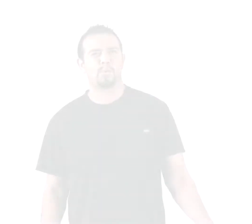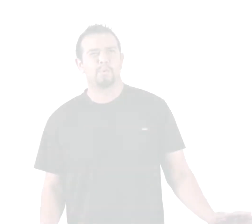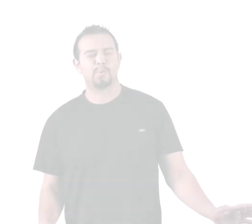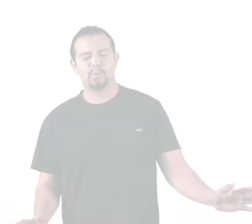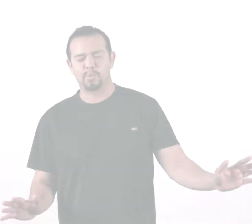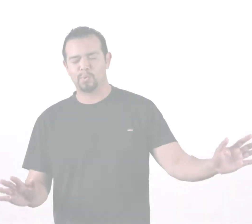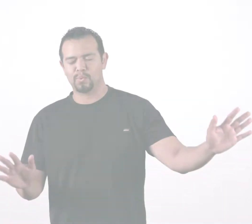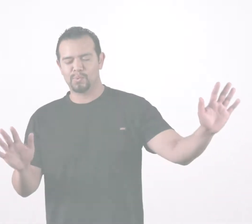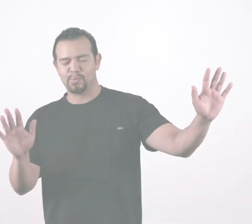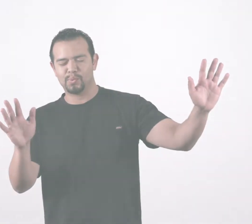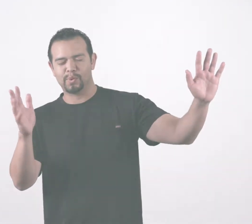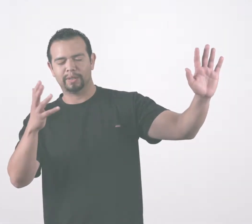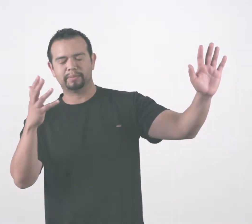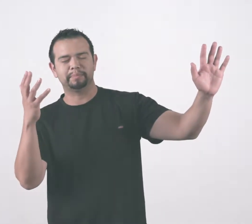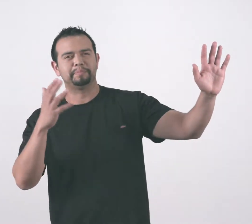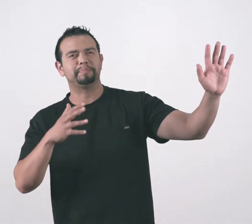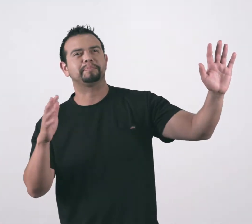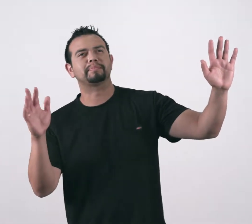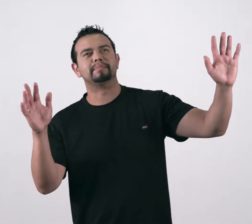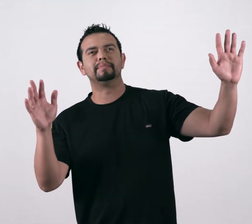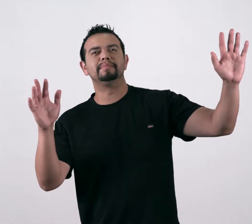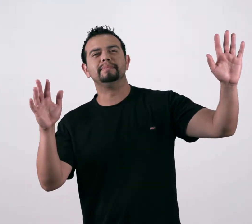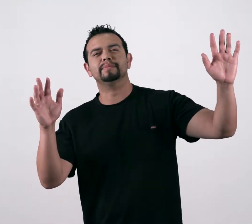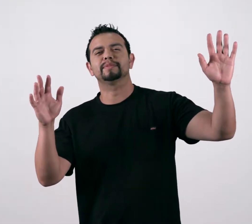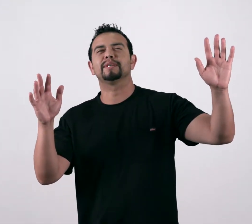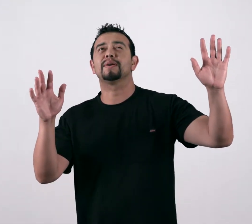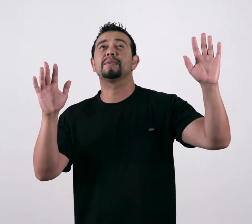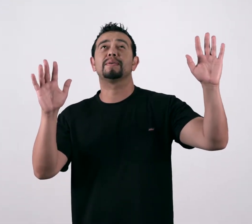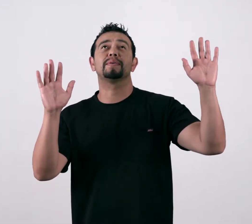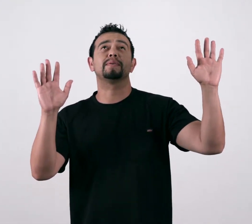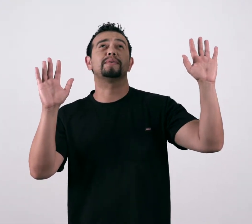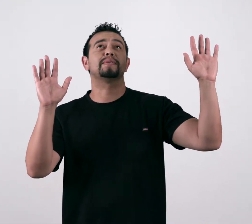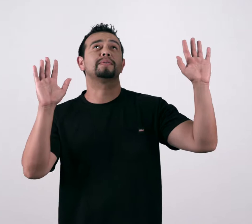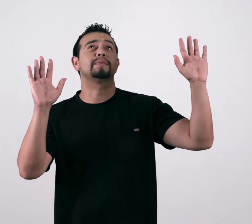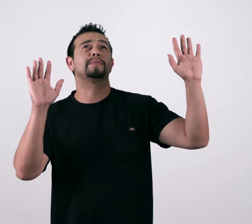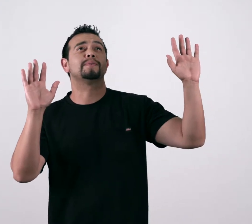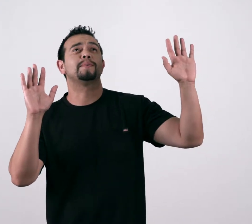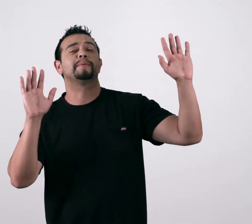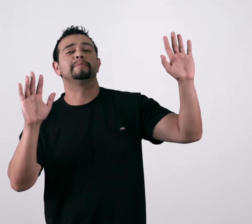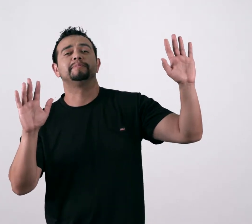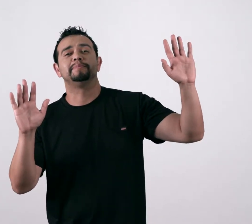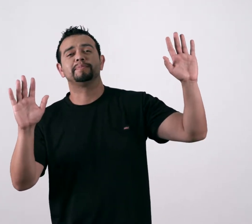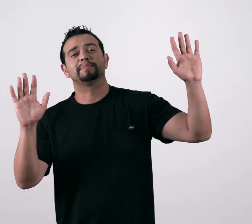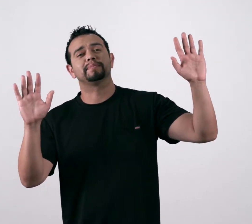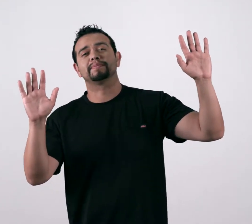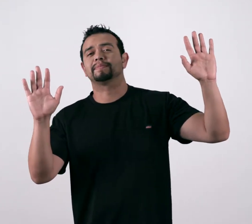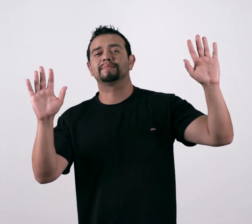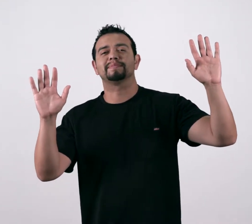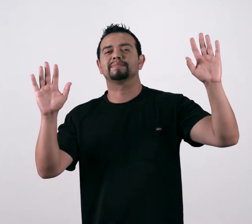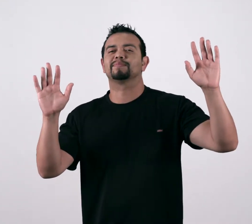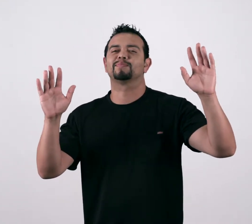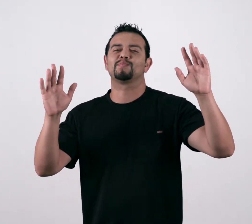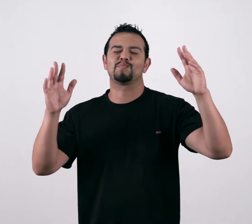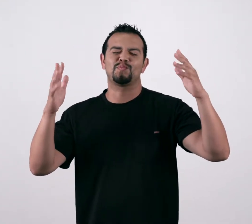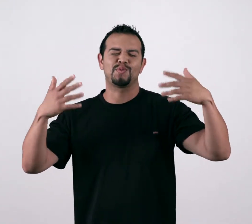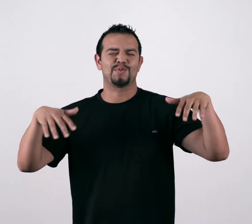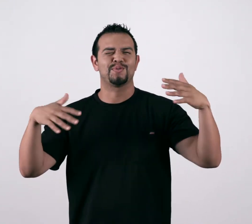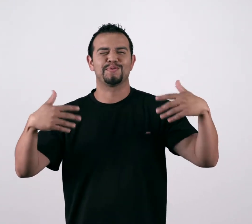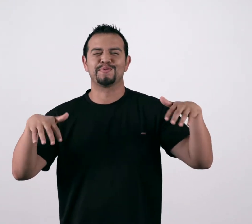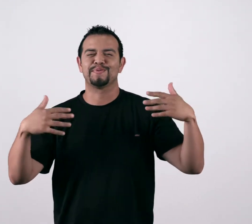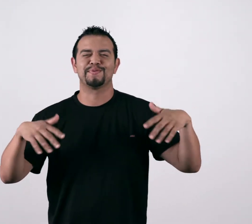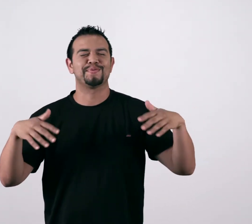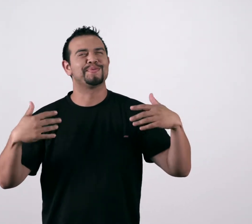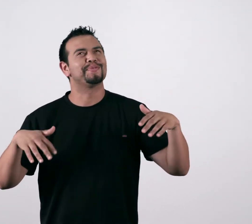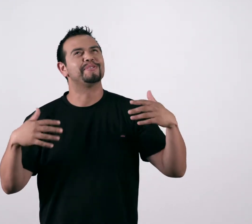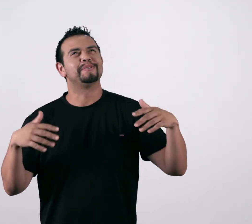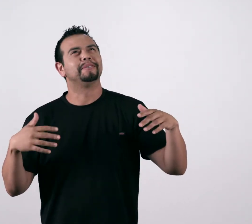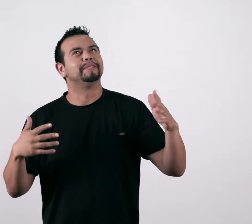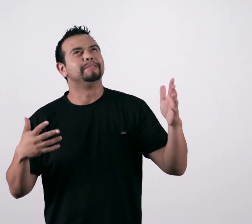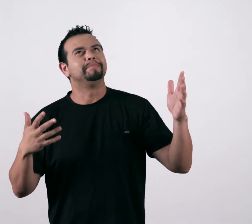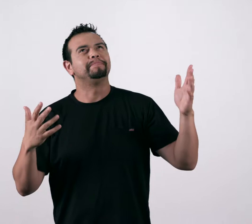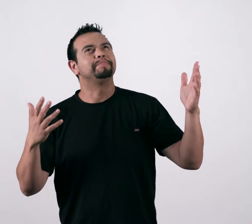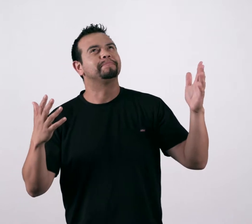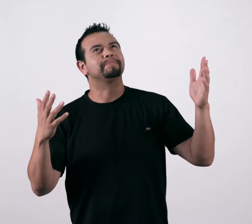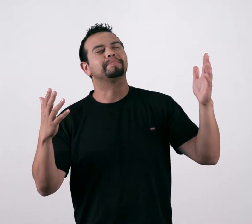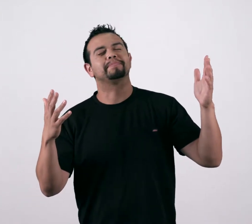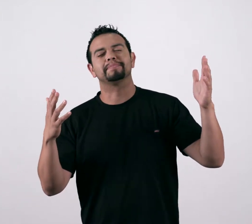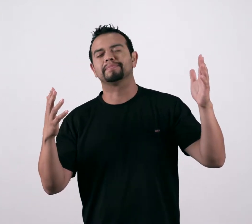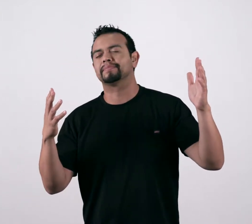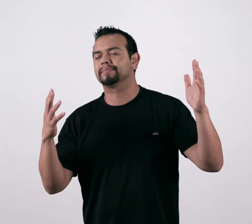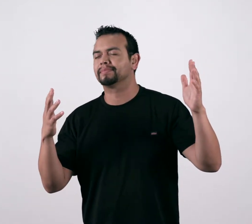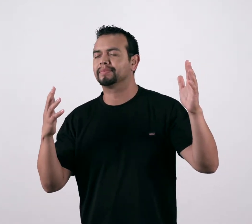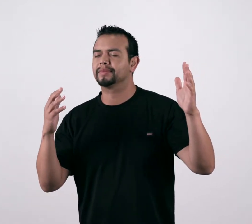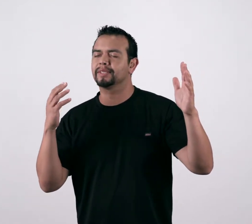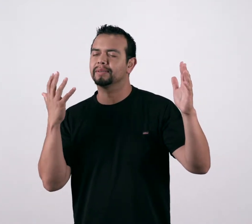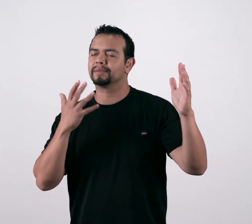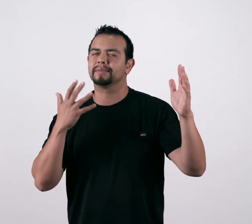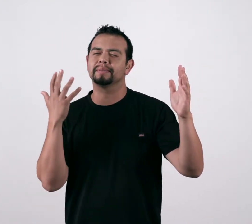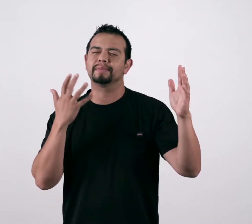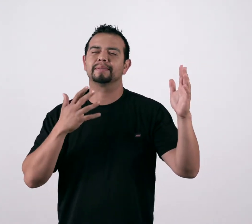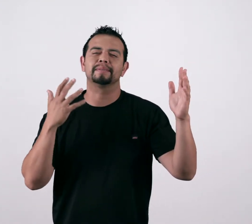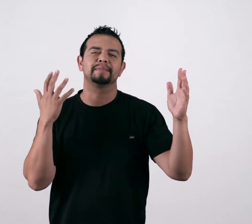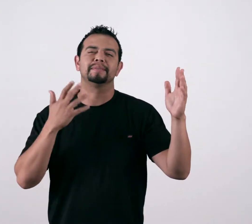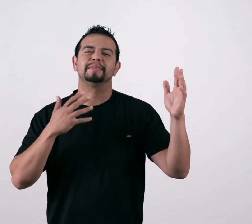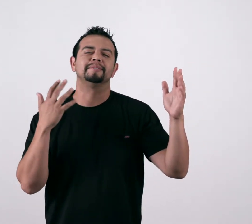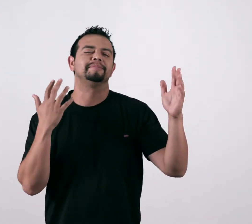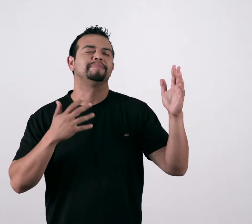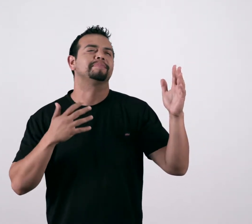Ohhh